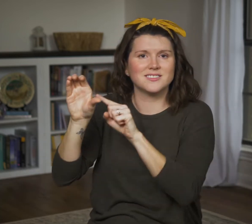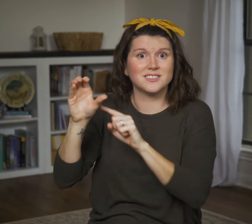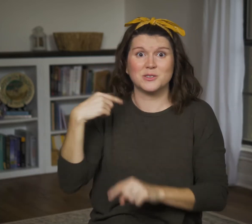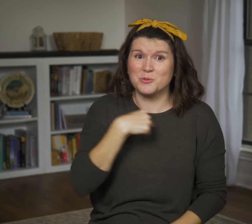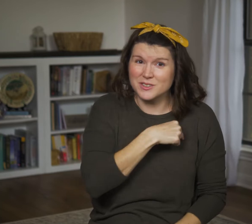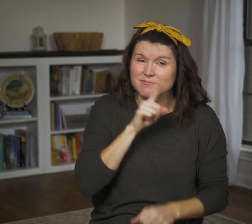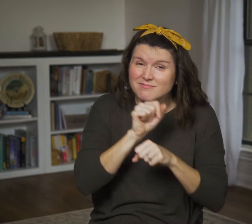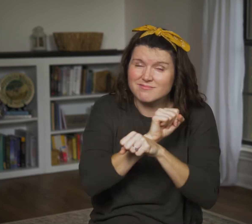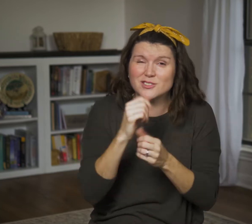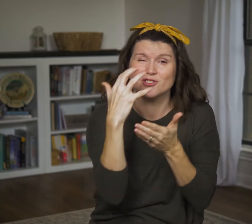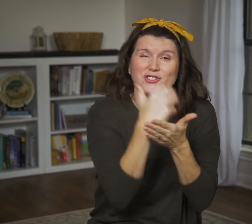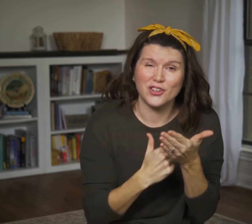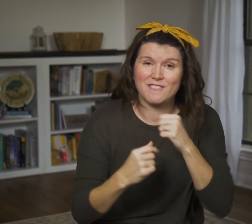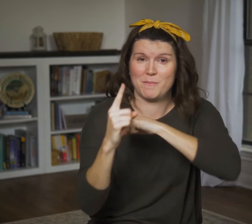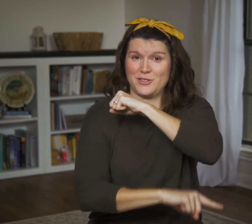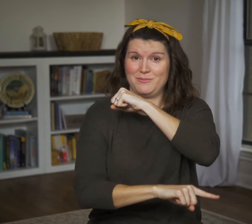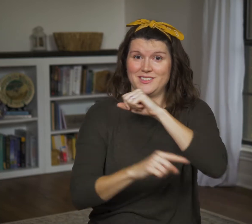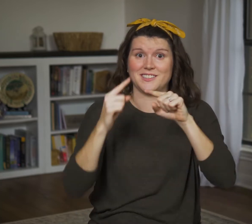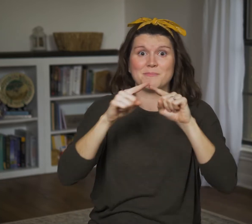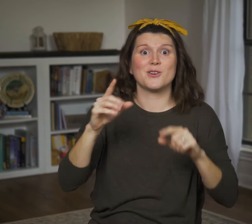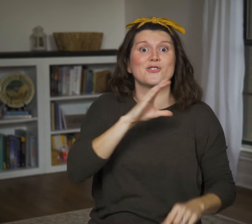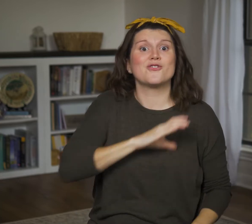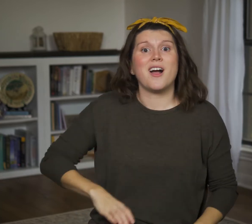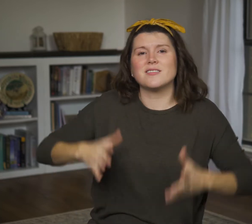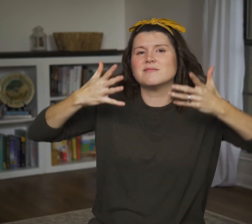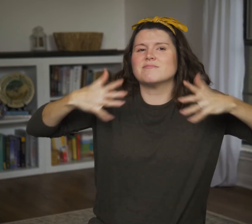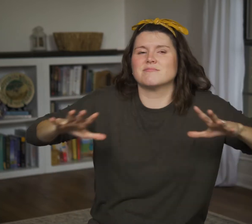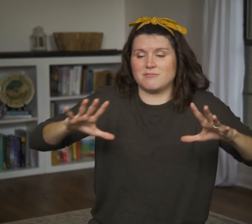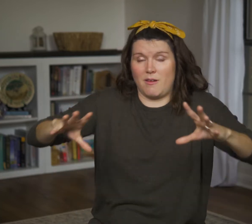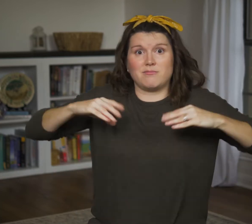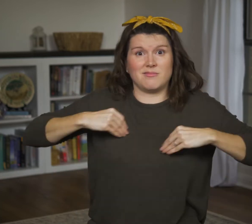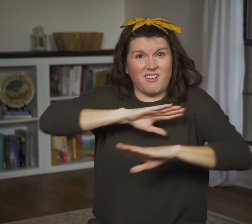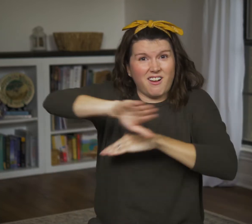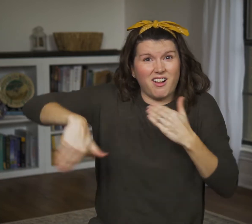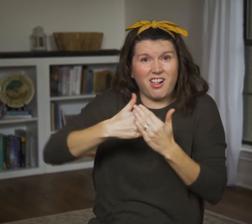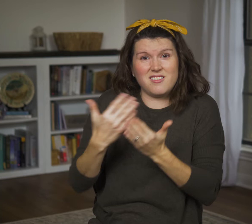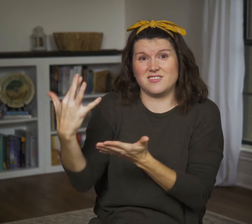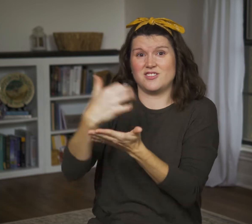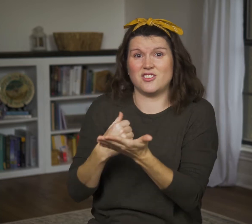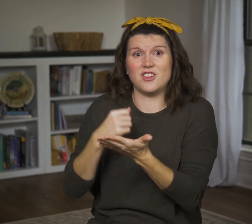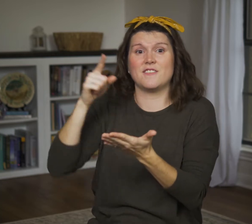We deserve punishment, but Christ took what we deserve